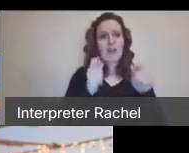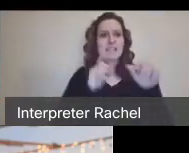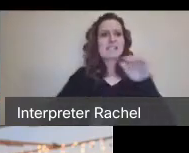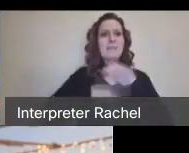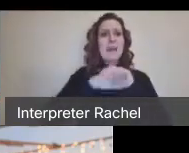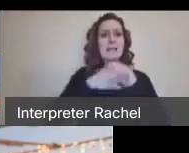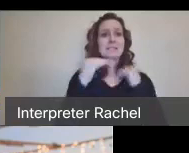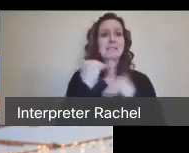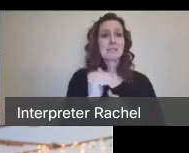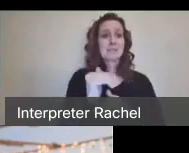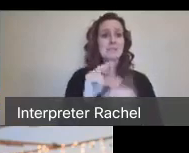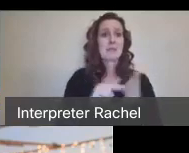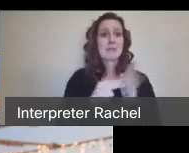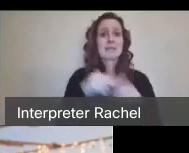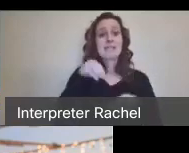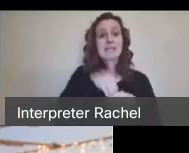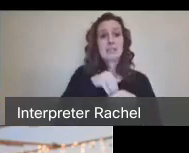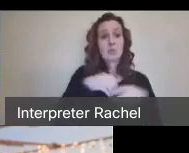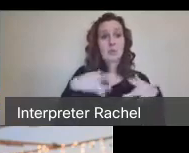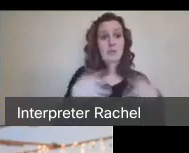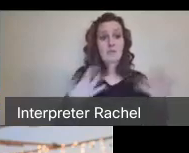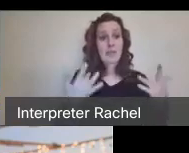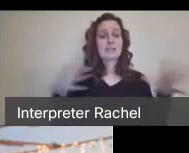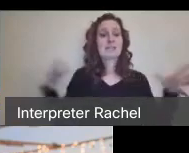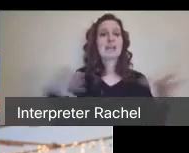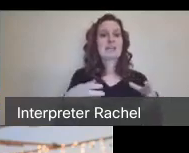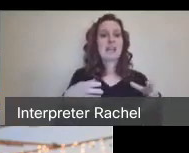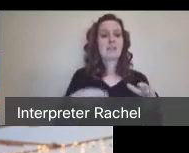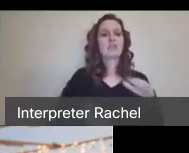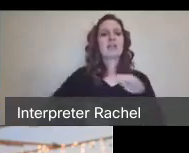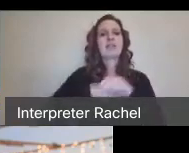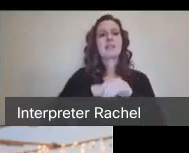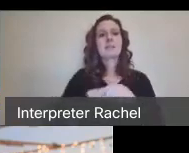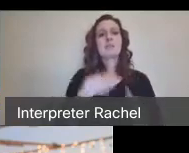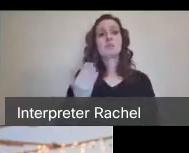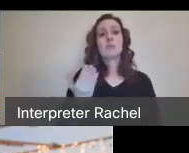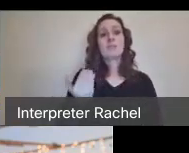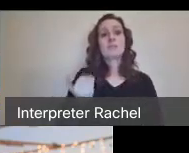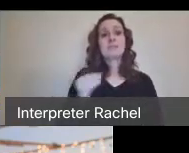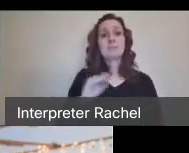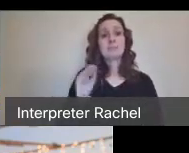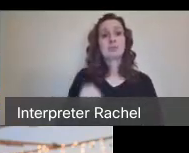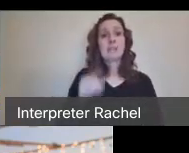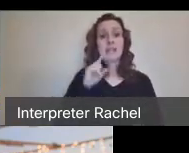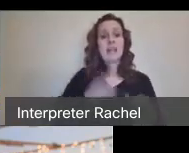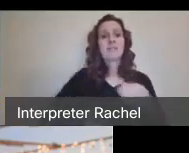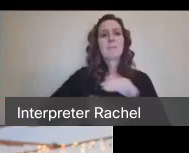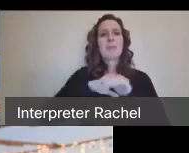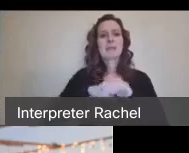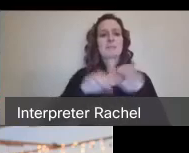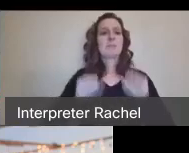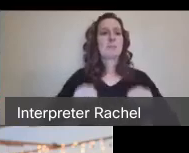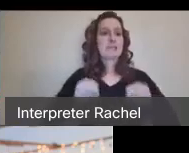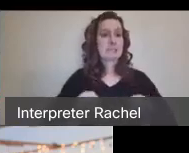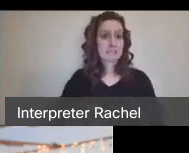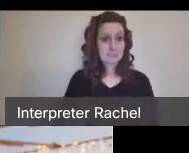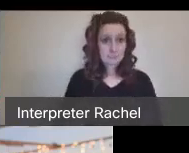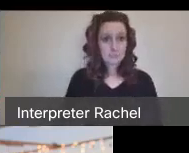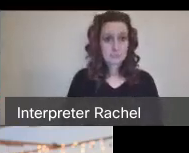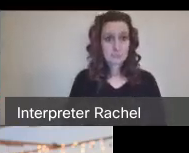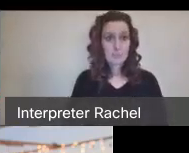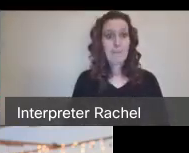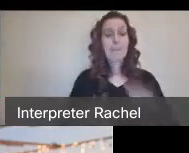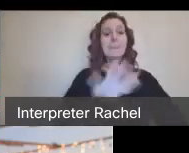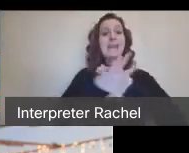events and gatherings are limited to 15% of maximum occupancy. Outdoor events and gatherings